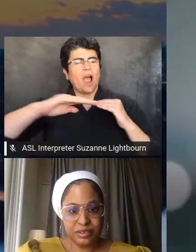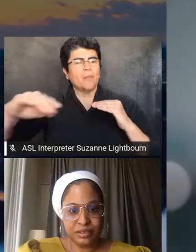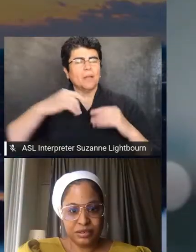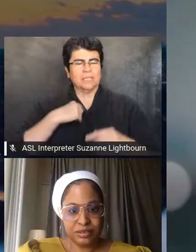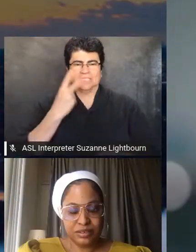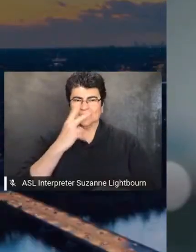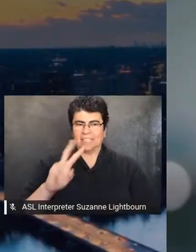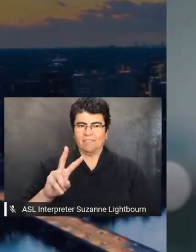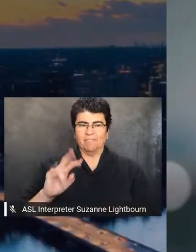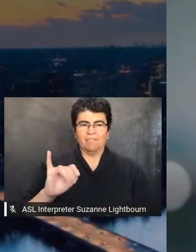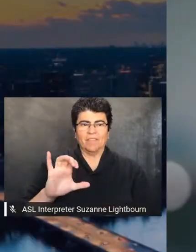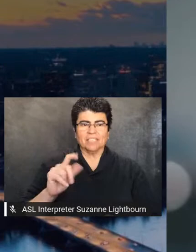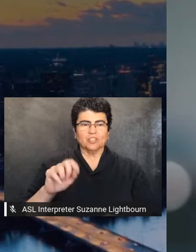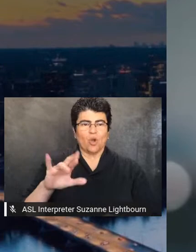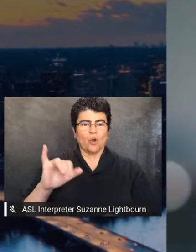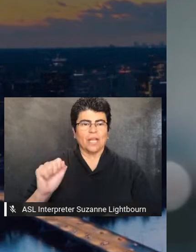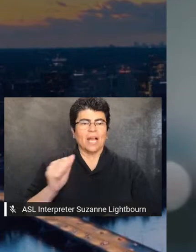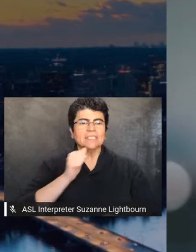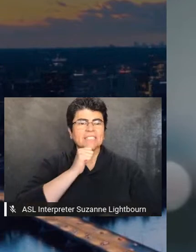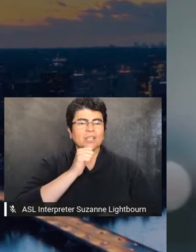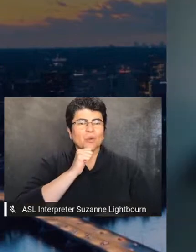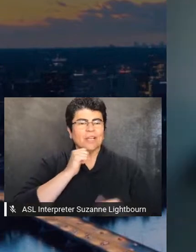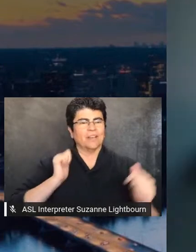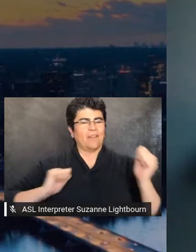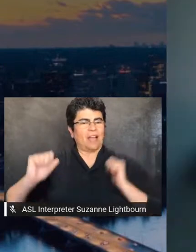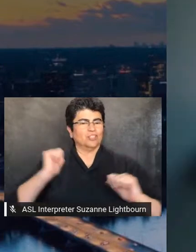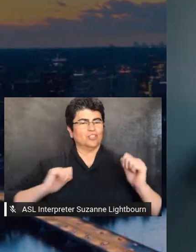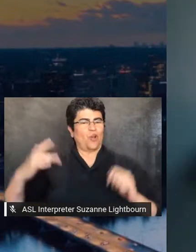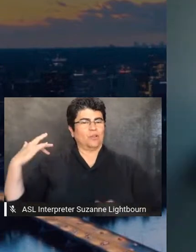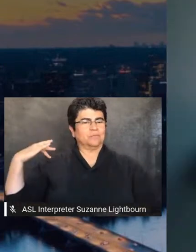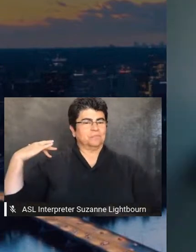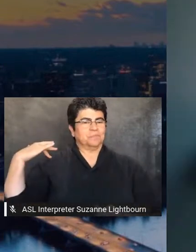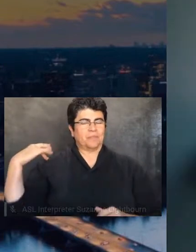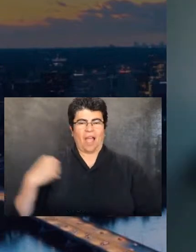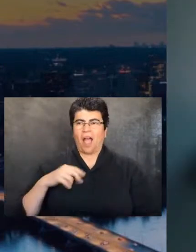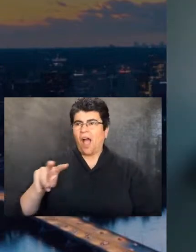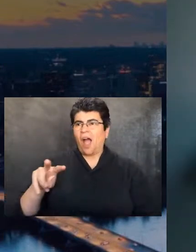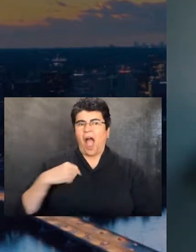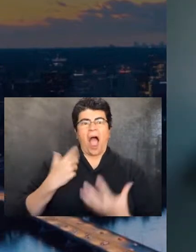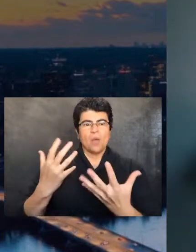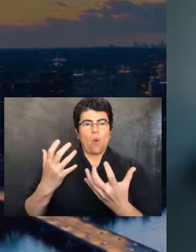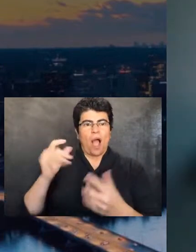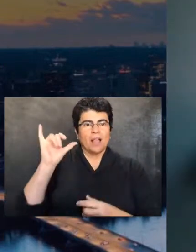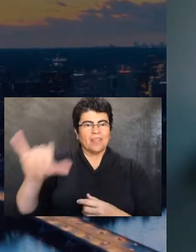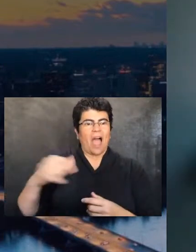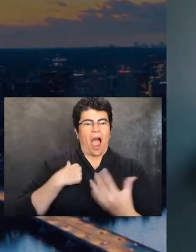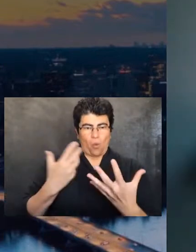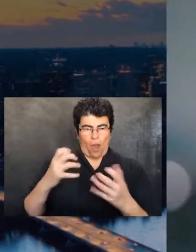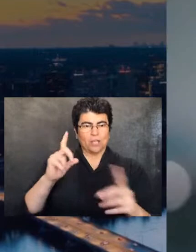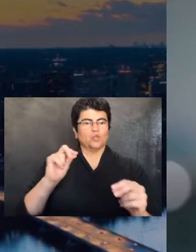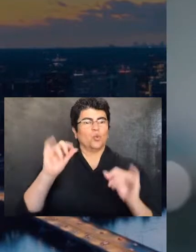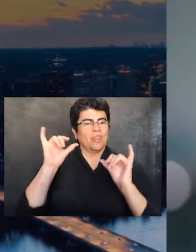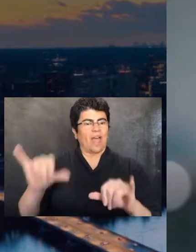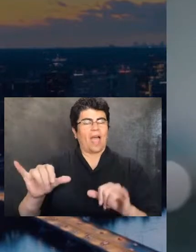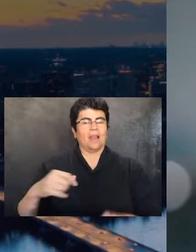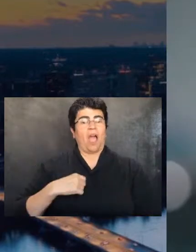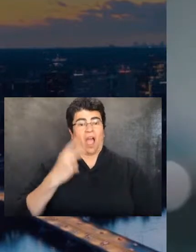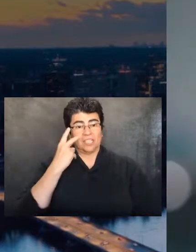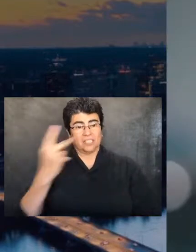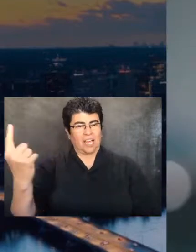and just stuff like that, and I would always say, "I wanna do that, that's what I wanna be doing," and I saw something very wrong